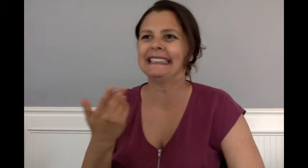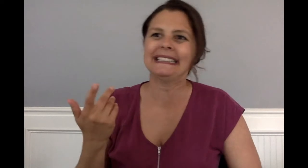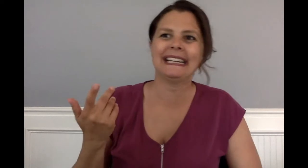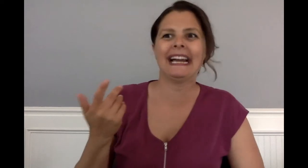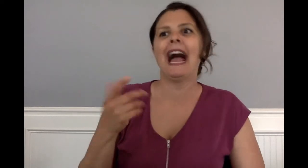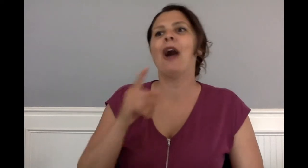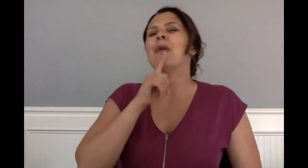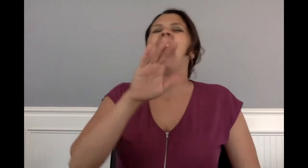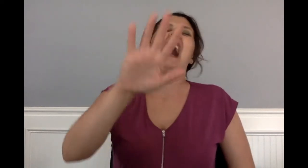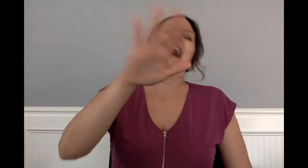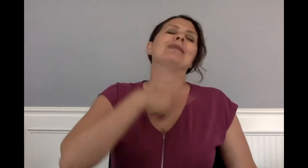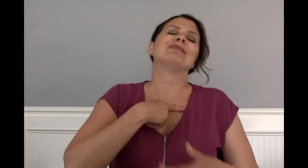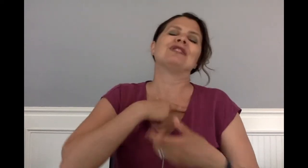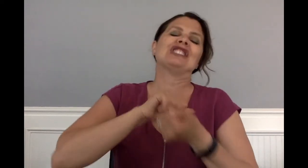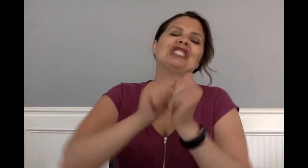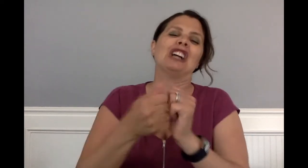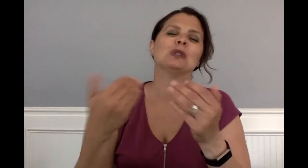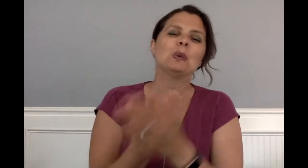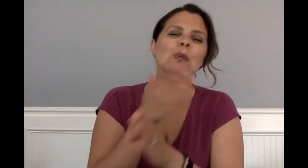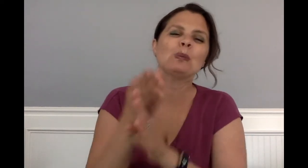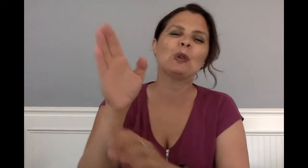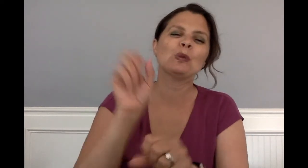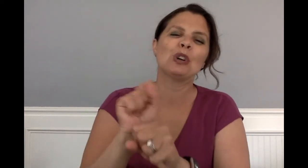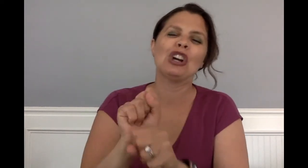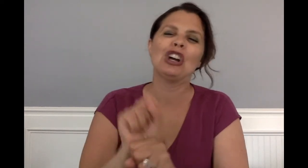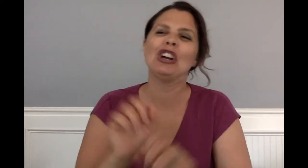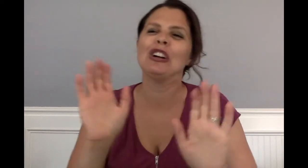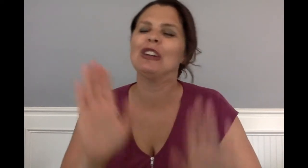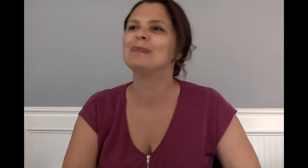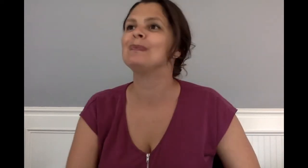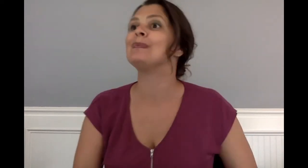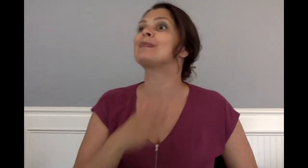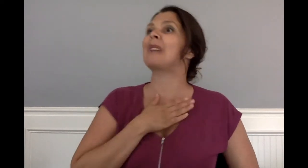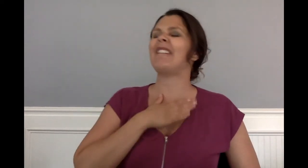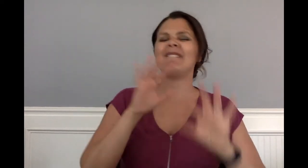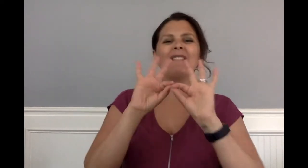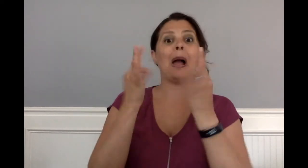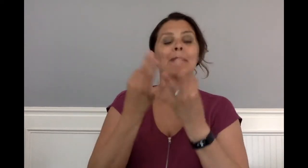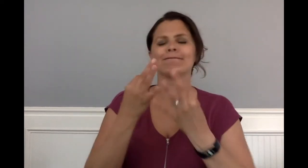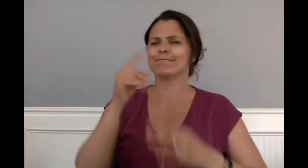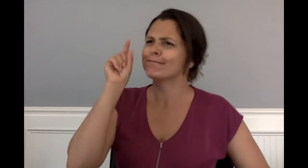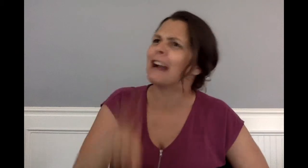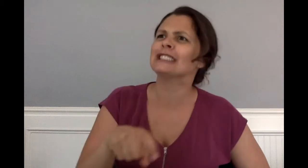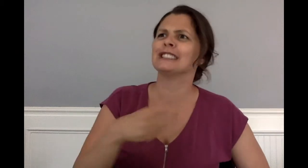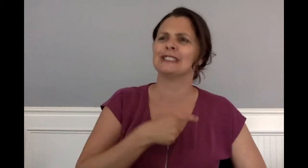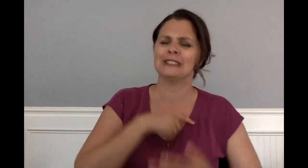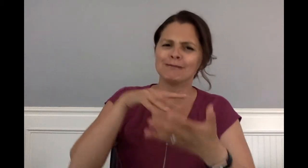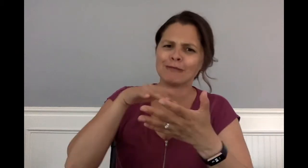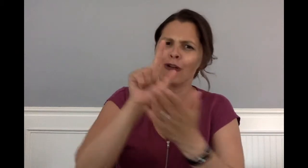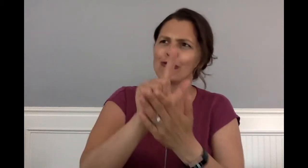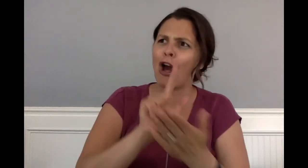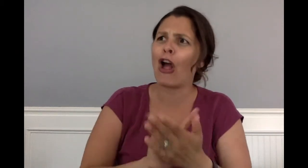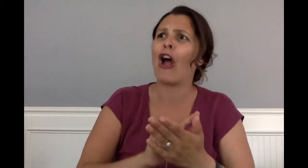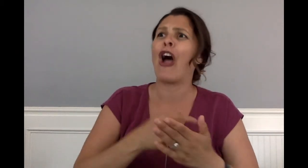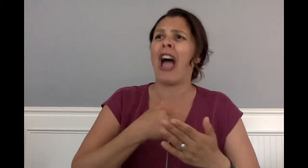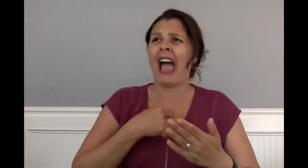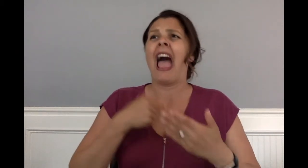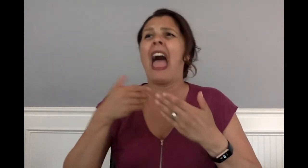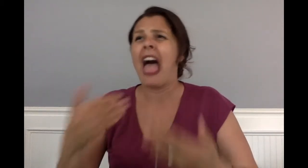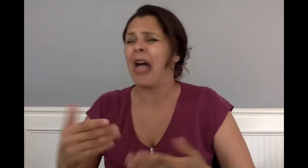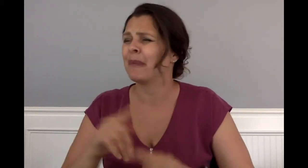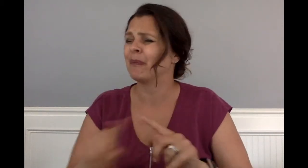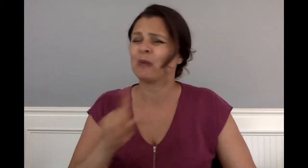she amended hastily. “I’m trying to transition to a new career. My parents insisted I study law, so I did.